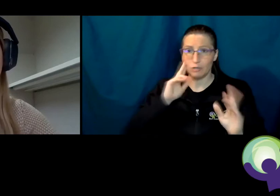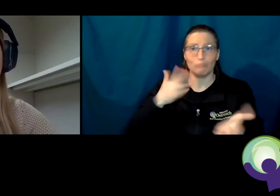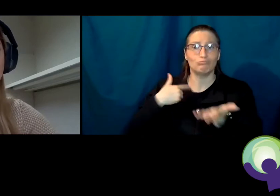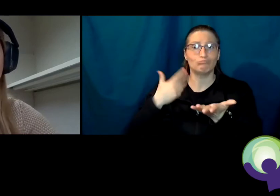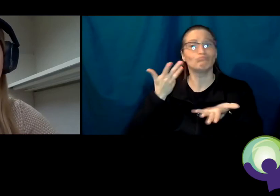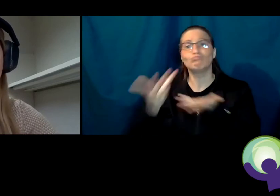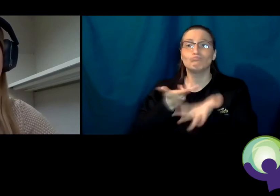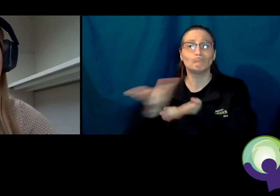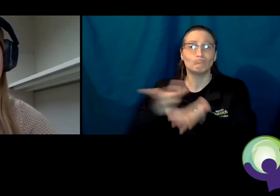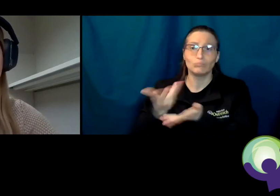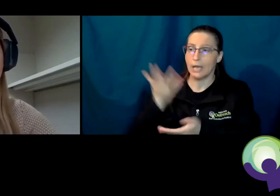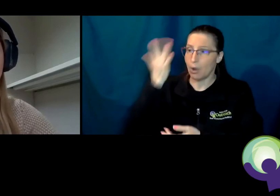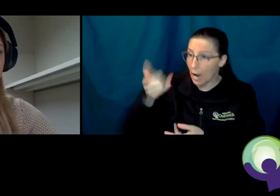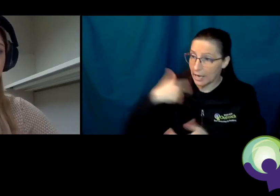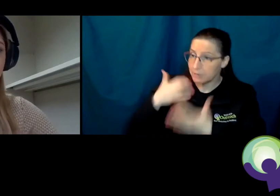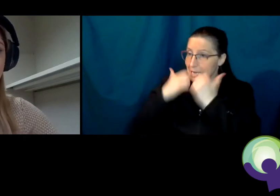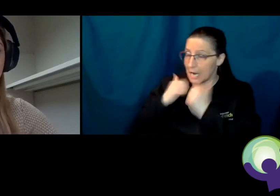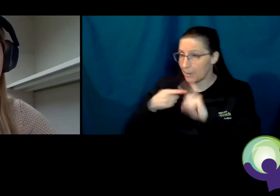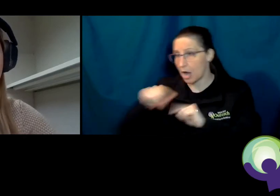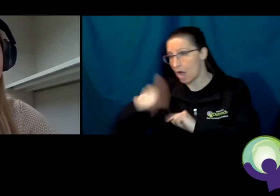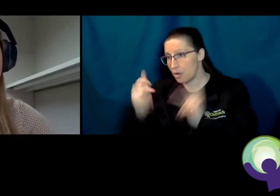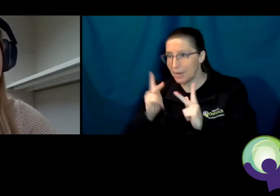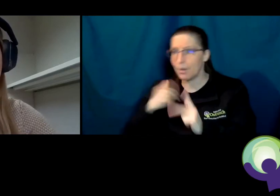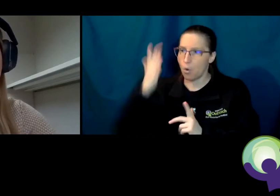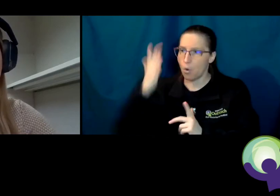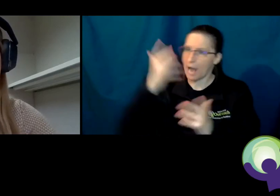why you care about others and why you feel like you'd be a good fit for Kwik Trip.